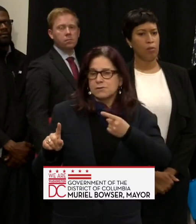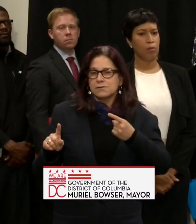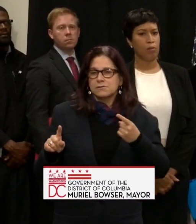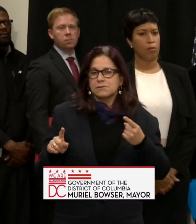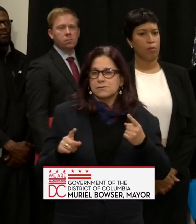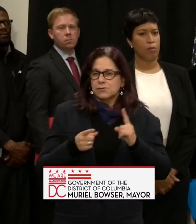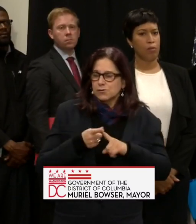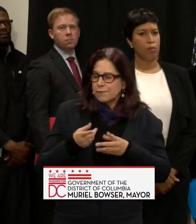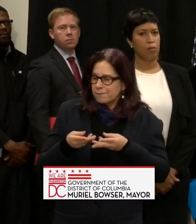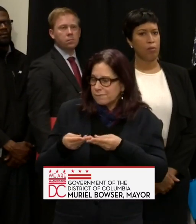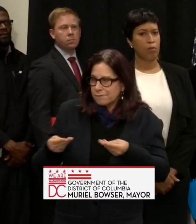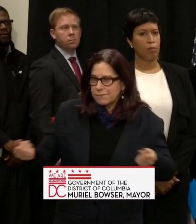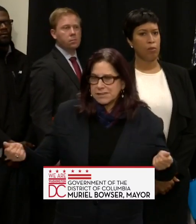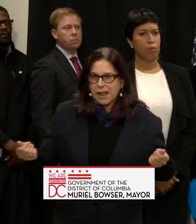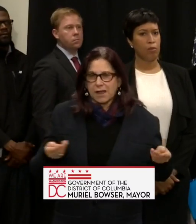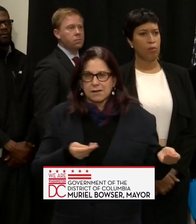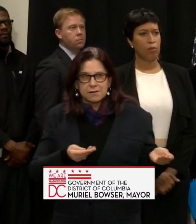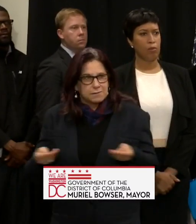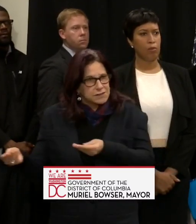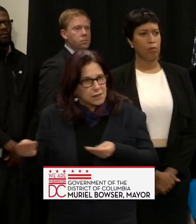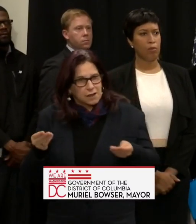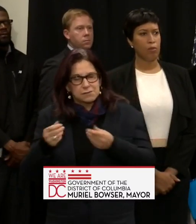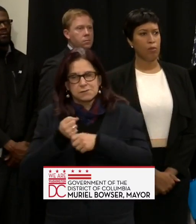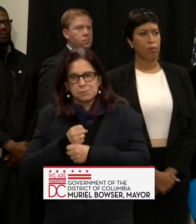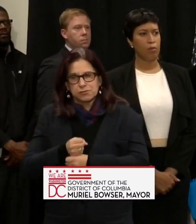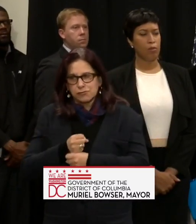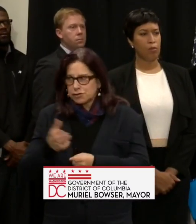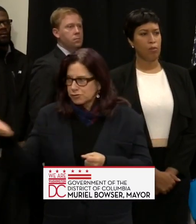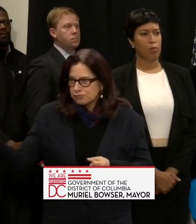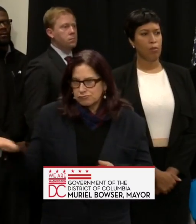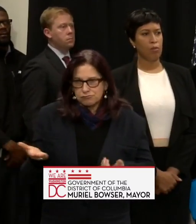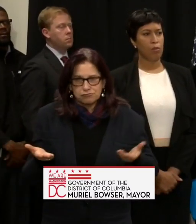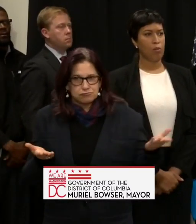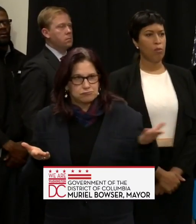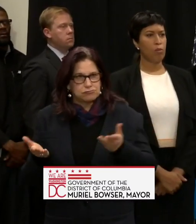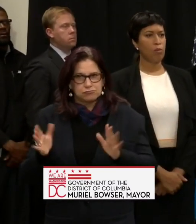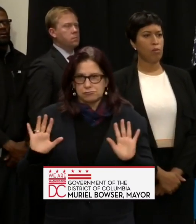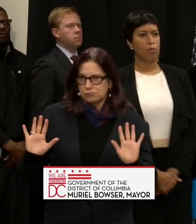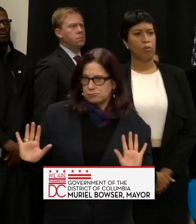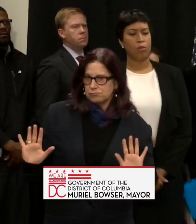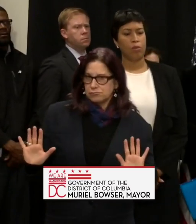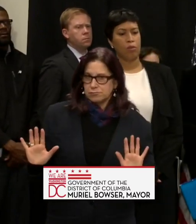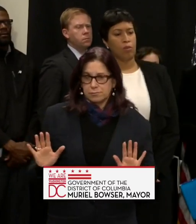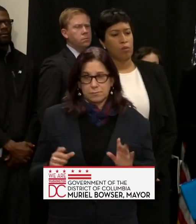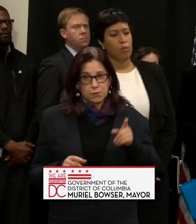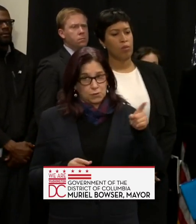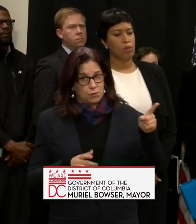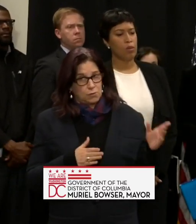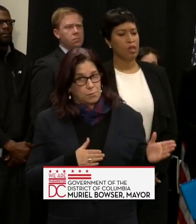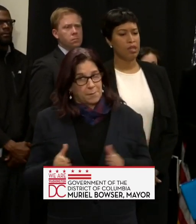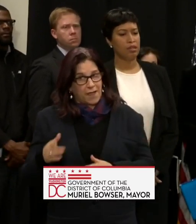FIRST AMENDMENT ASSEMBLIES AND THAT'S WHAT WE INTEND TO DO. . >> YOU KNOW, IT IS ONE OF THE